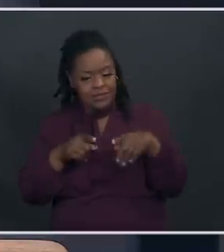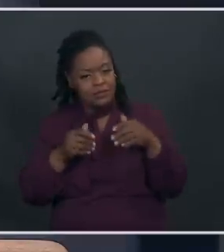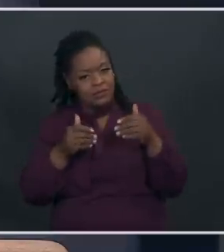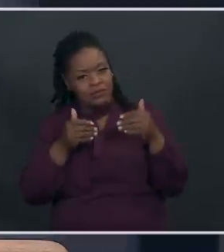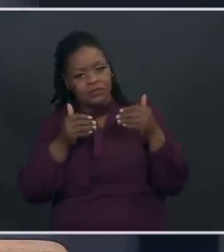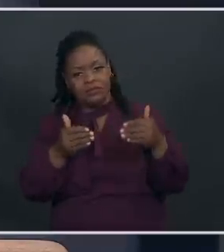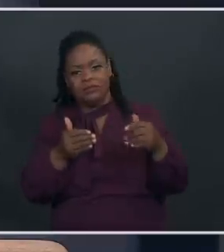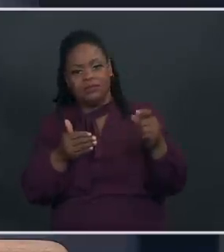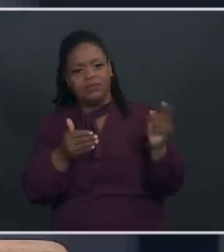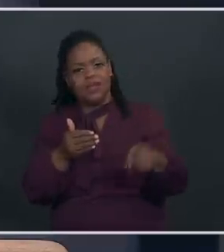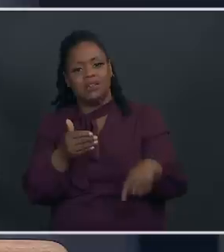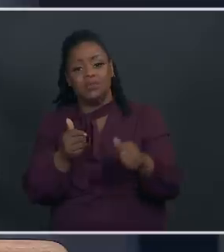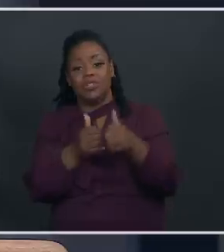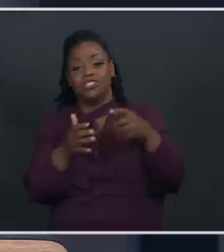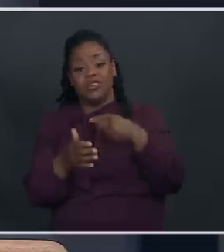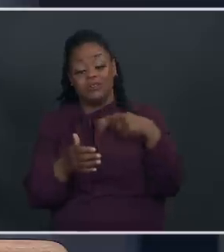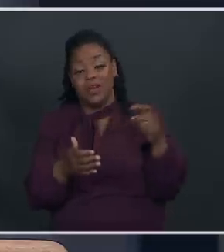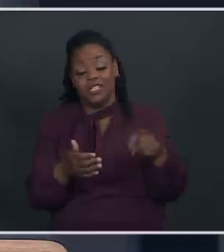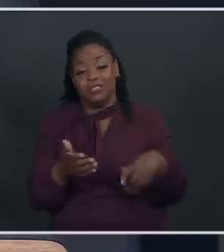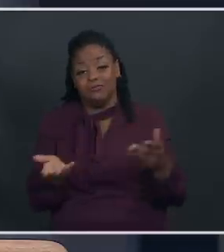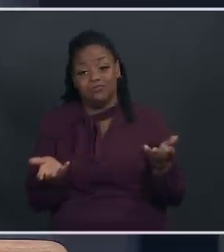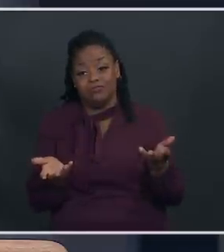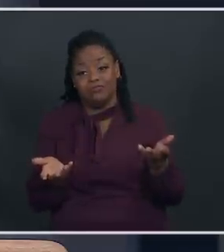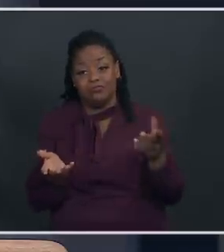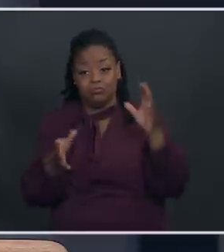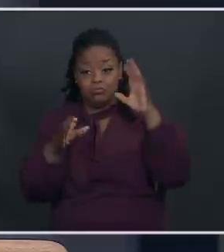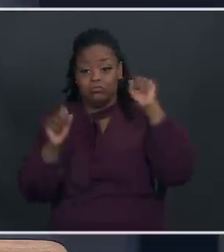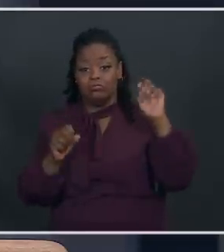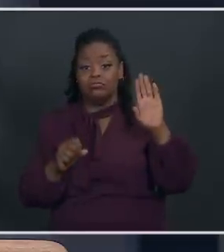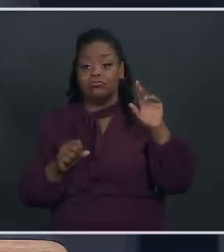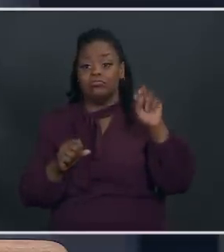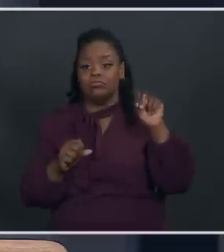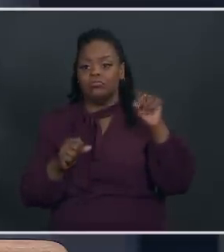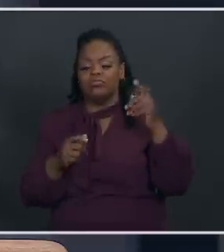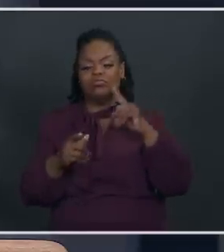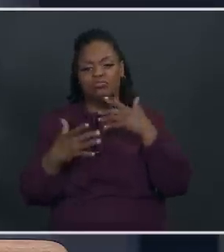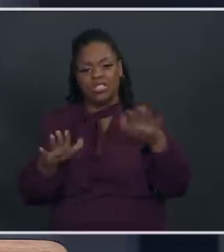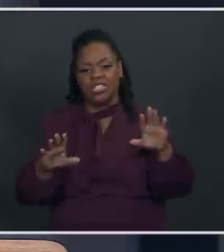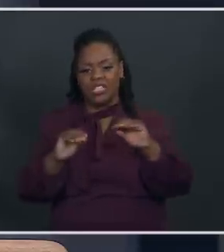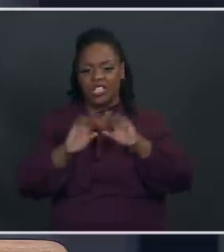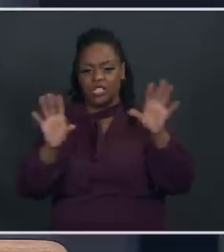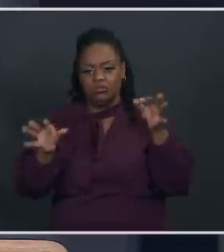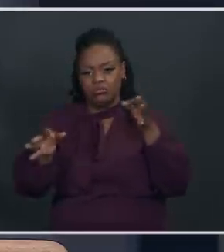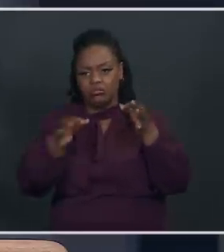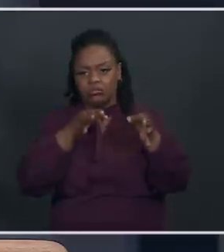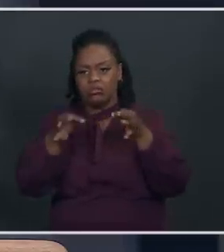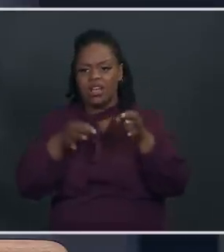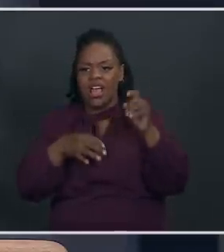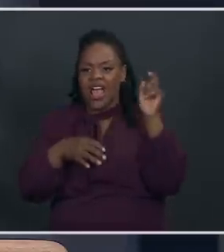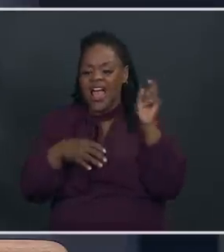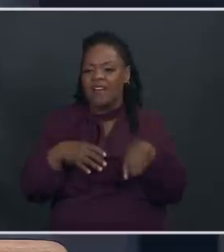But President Biden is very, very clear about the need to address the other issues with China.